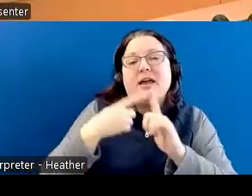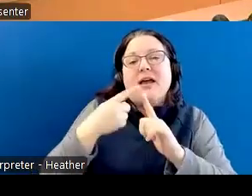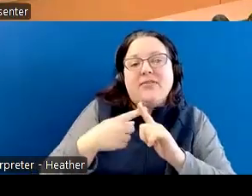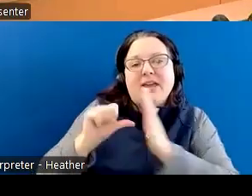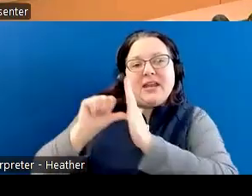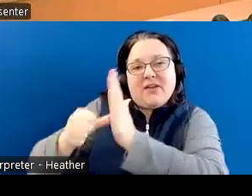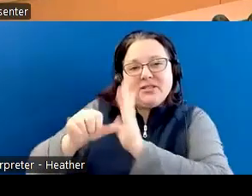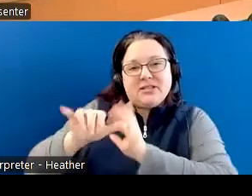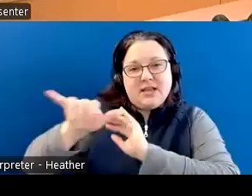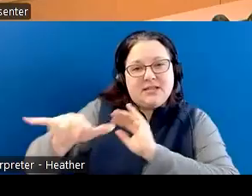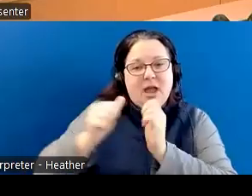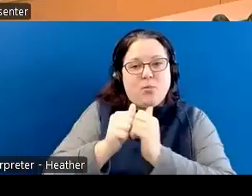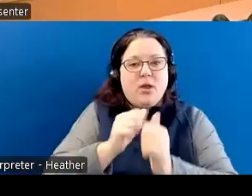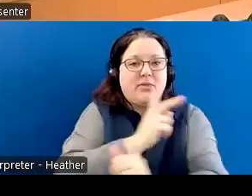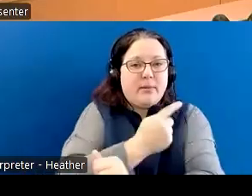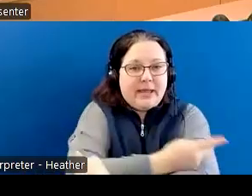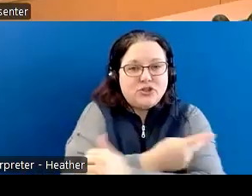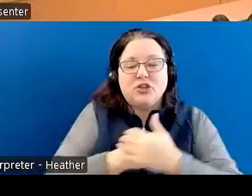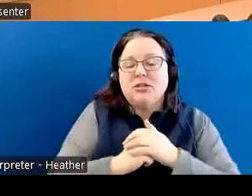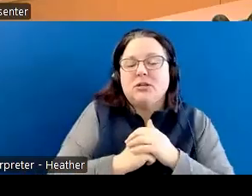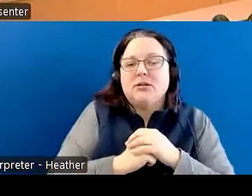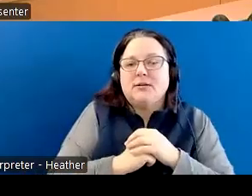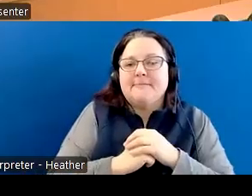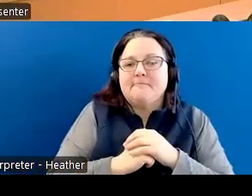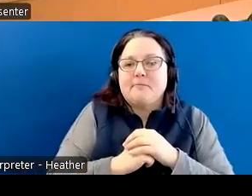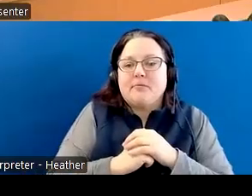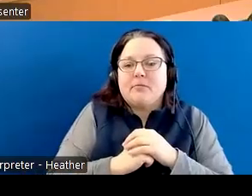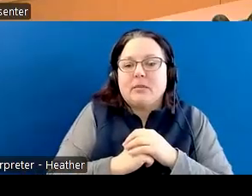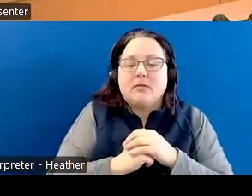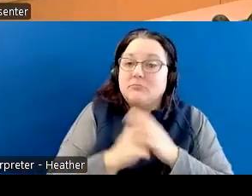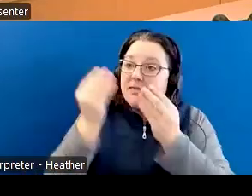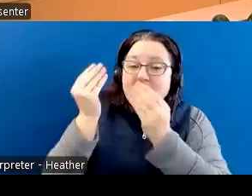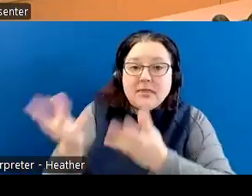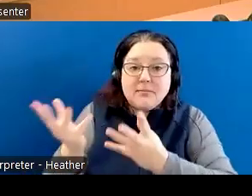that with with who you're working with. Um and just letting them know that this is this